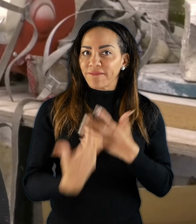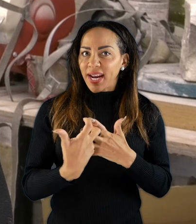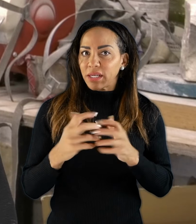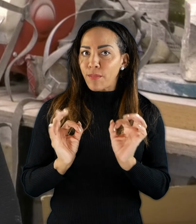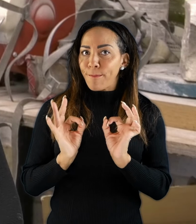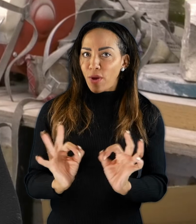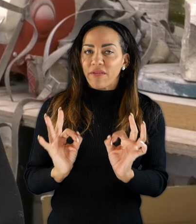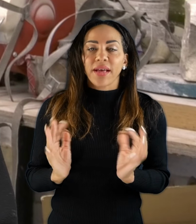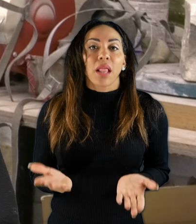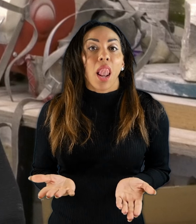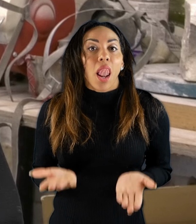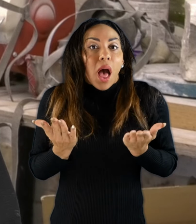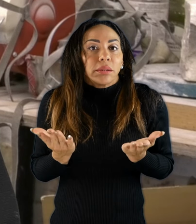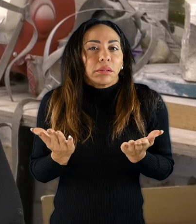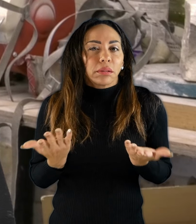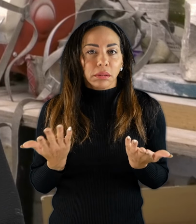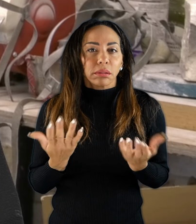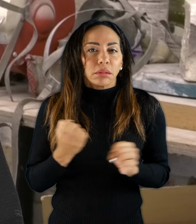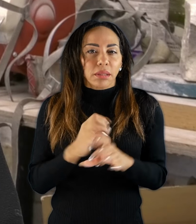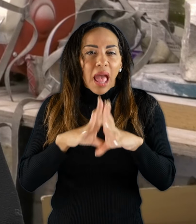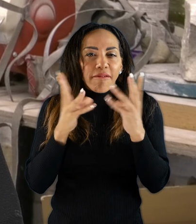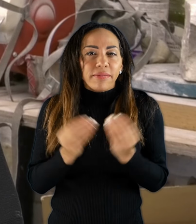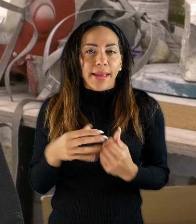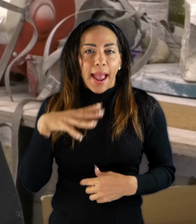It's lightweight. You know, it does all the things that I need it to do.